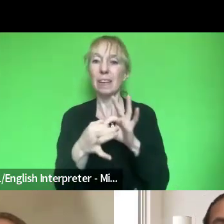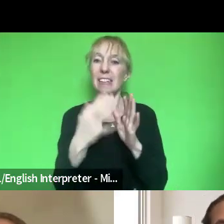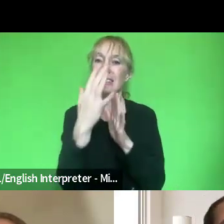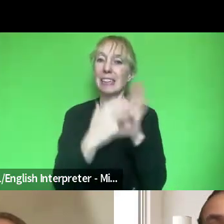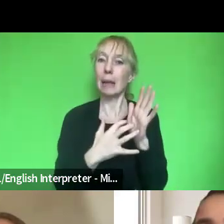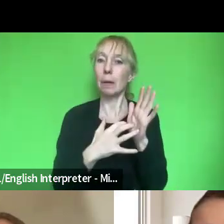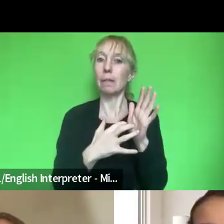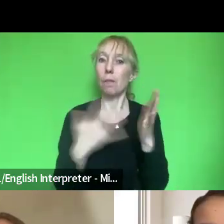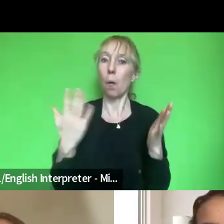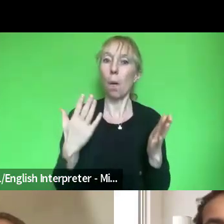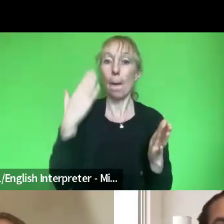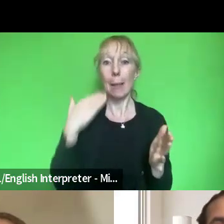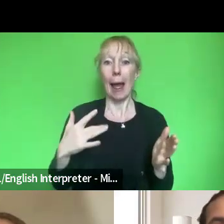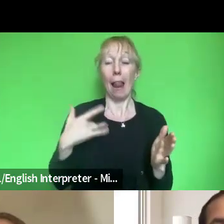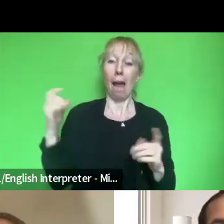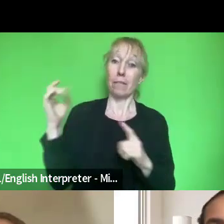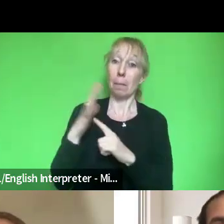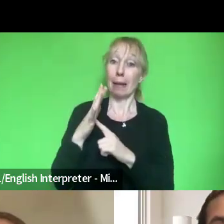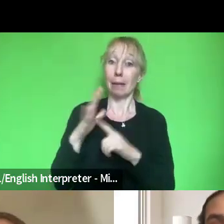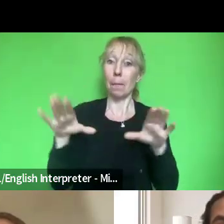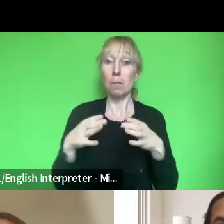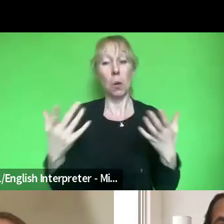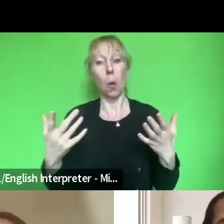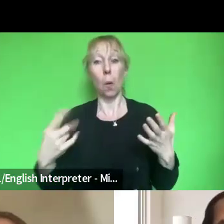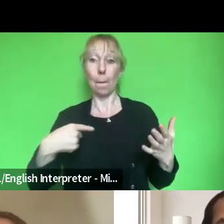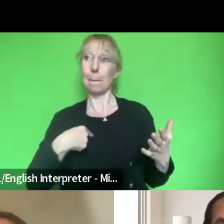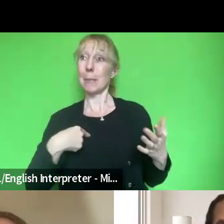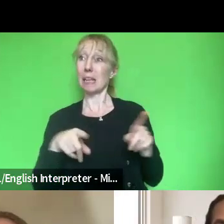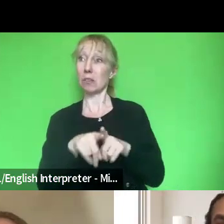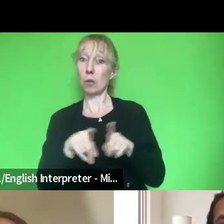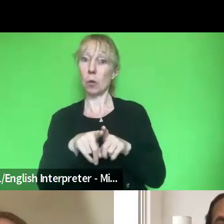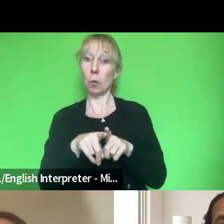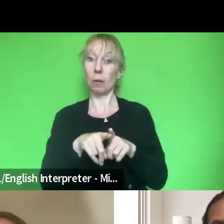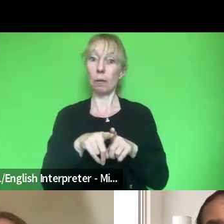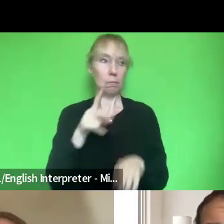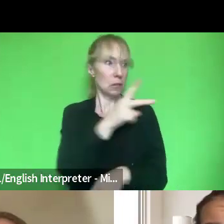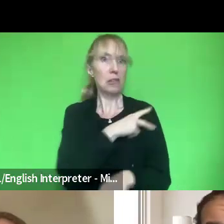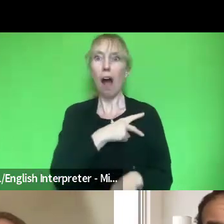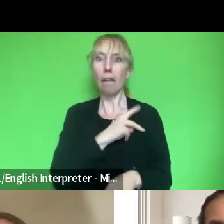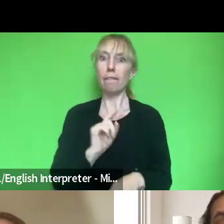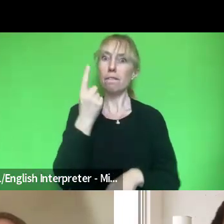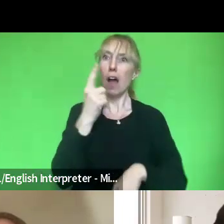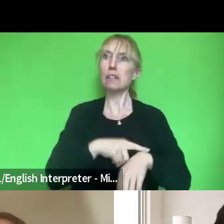in response to MeToo. I've seen employees who'd never done it before preparing response frameworks for when